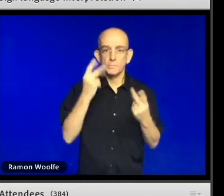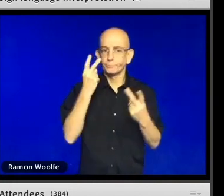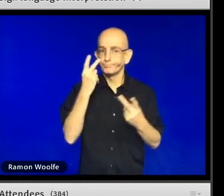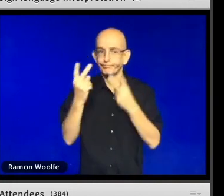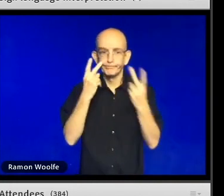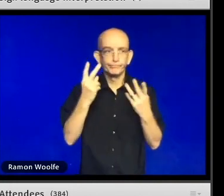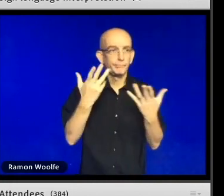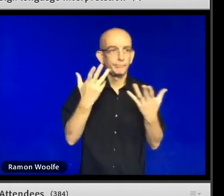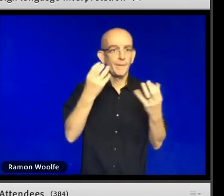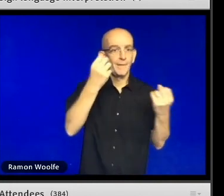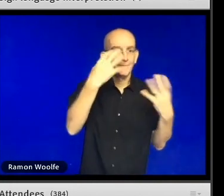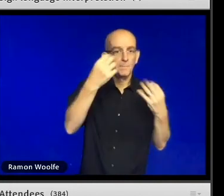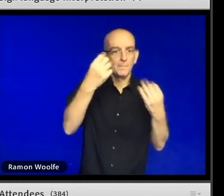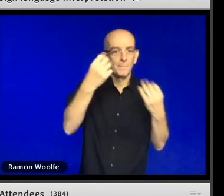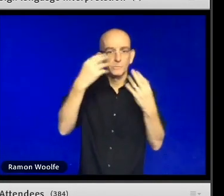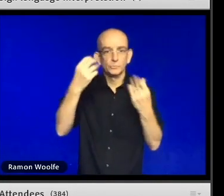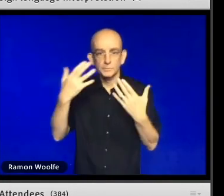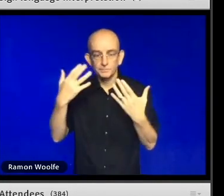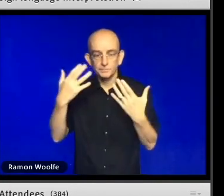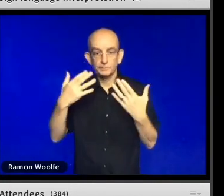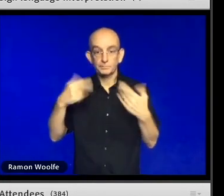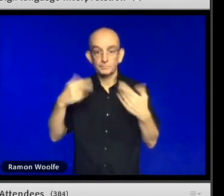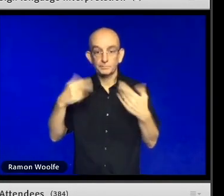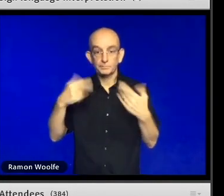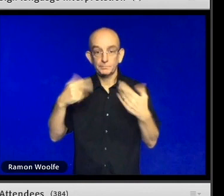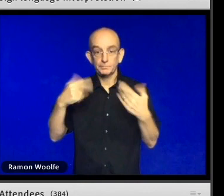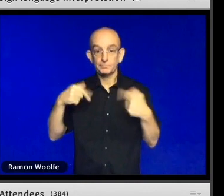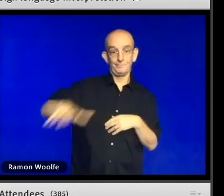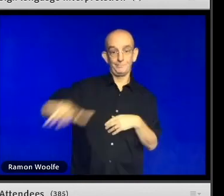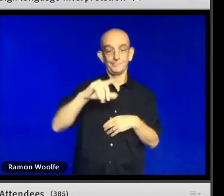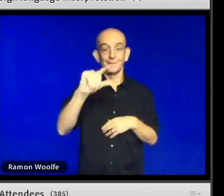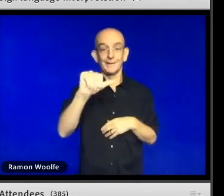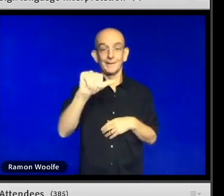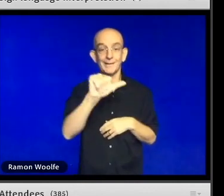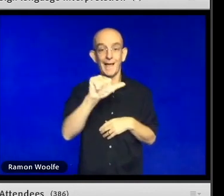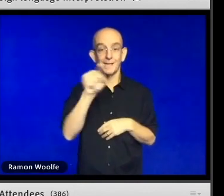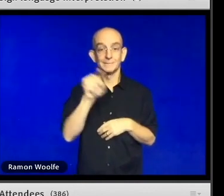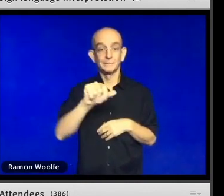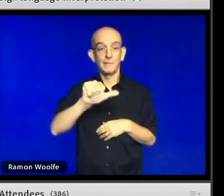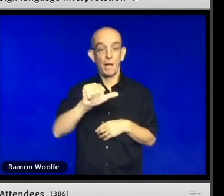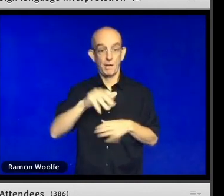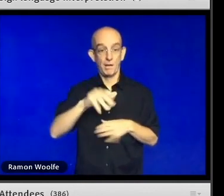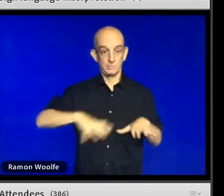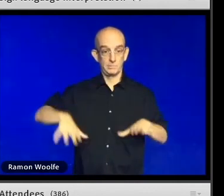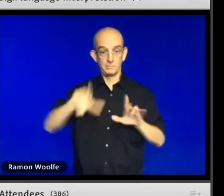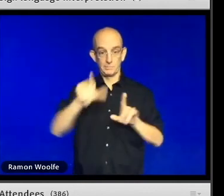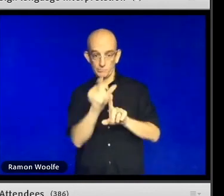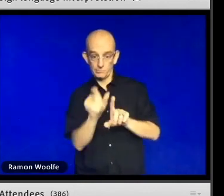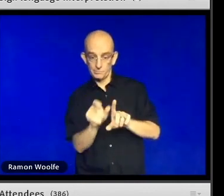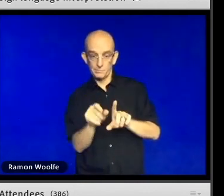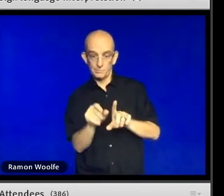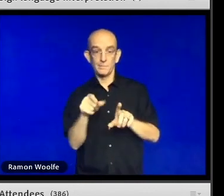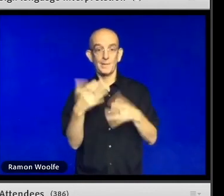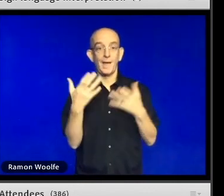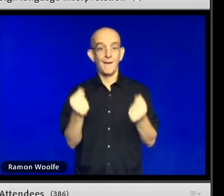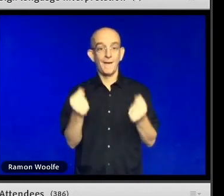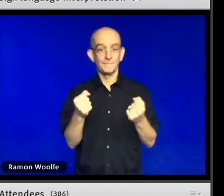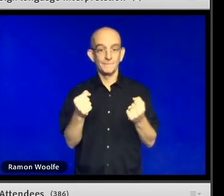minister of health on numbers of people affected by COVID at the moment. So this is a challenge